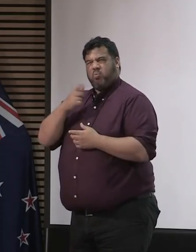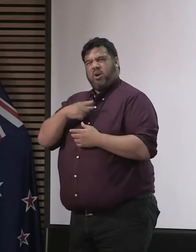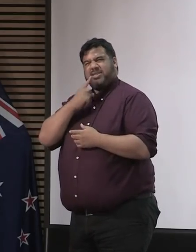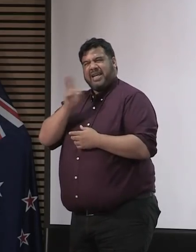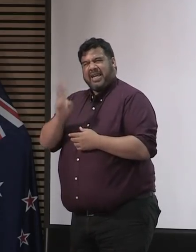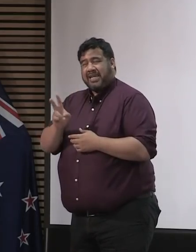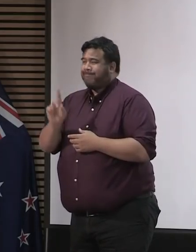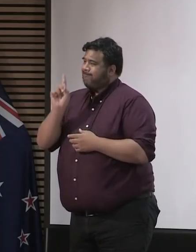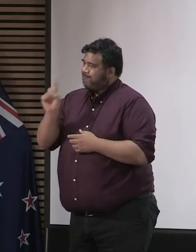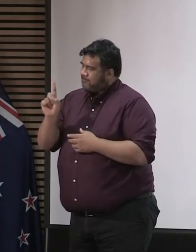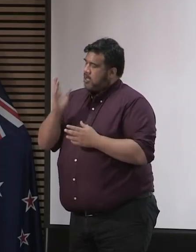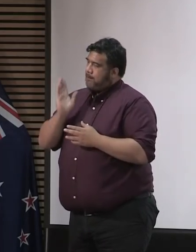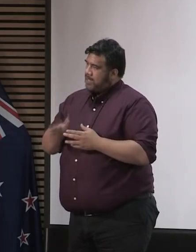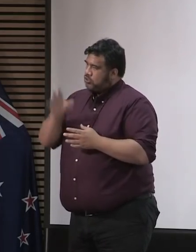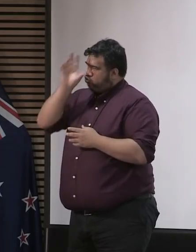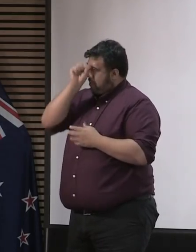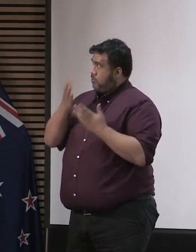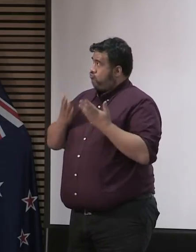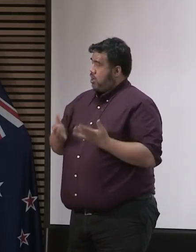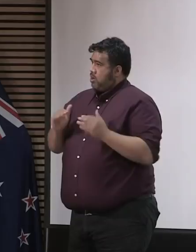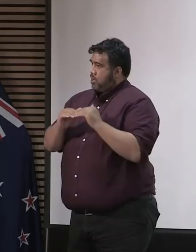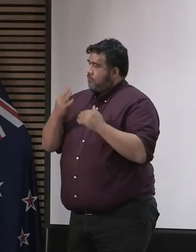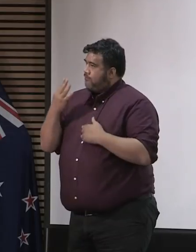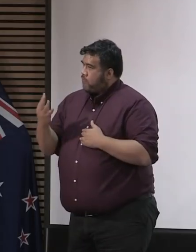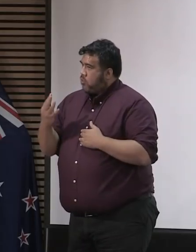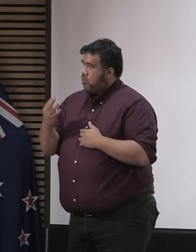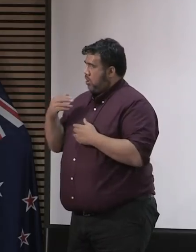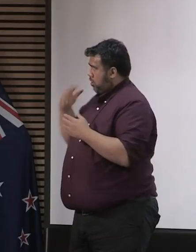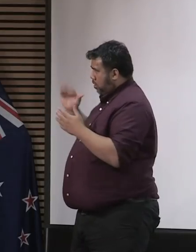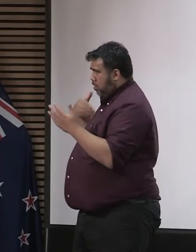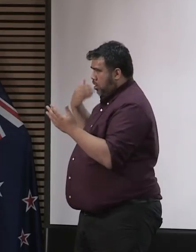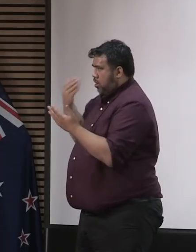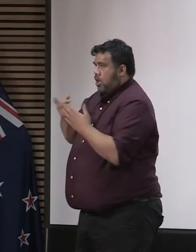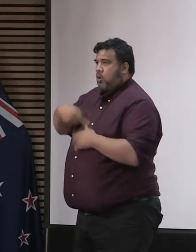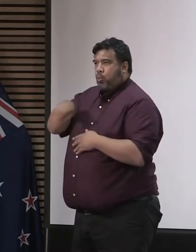must not risk the gains that we have made or that many New Zealanders have made sacrifices